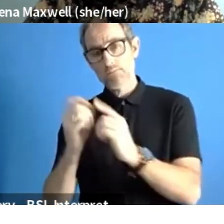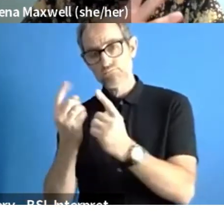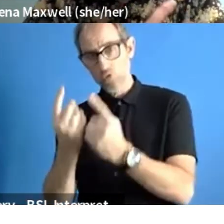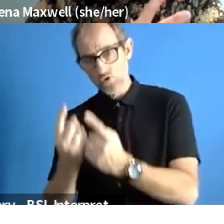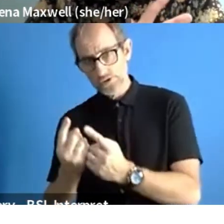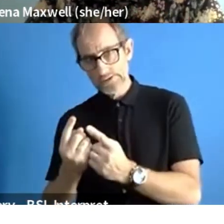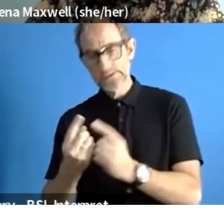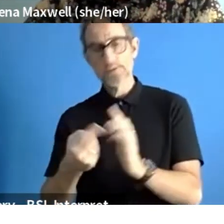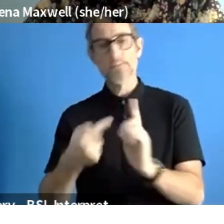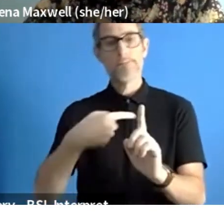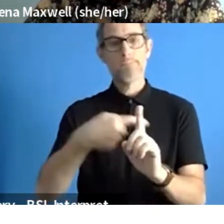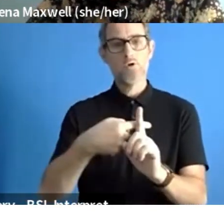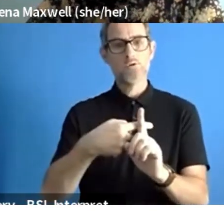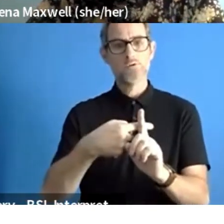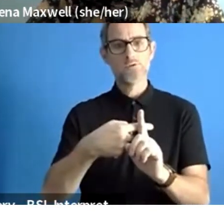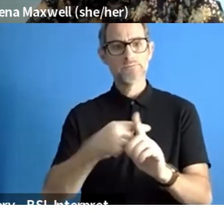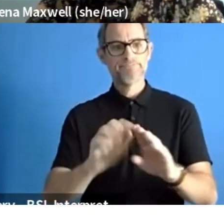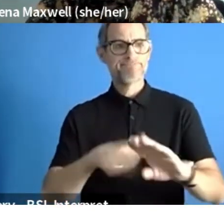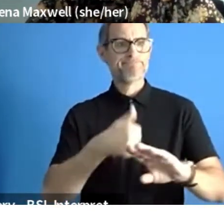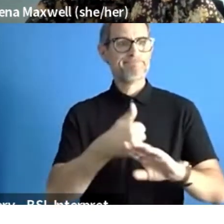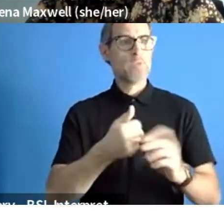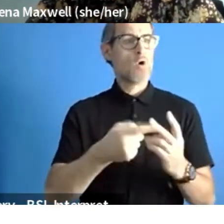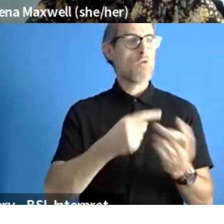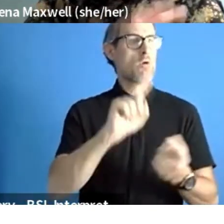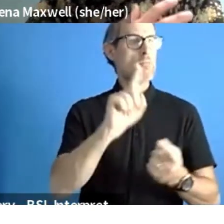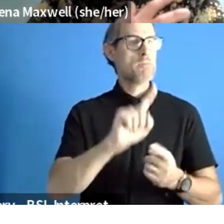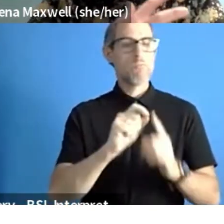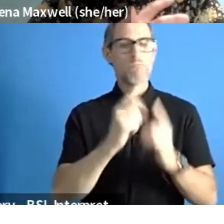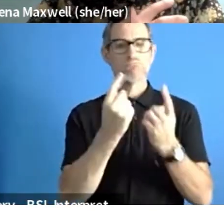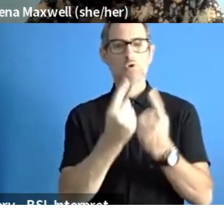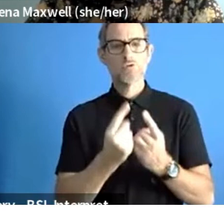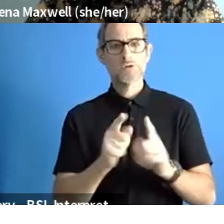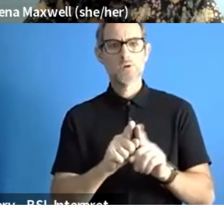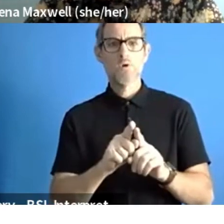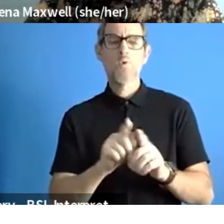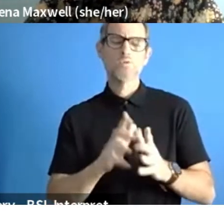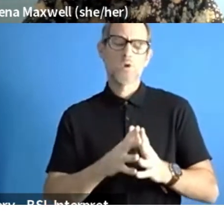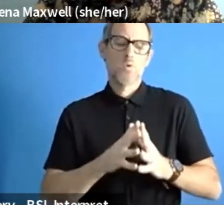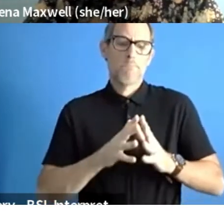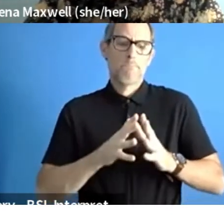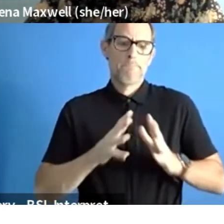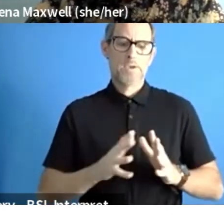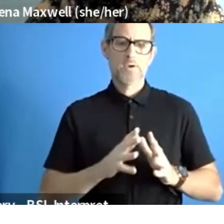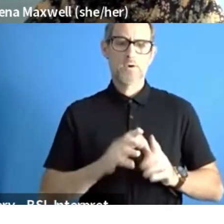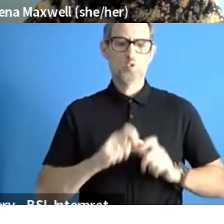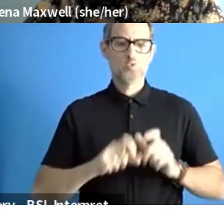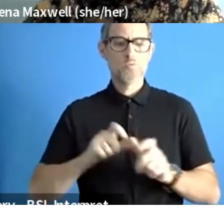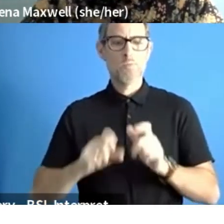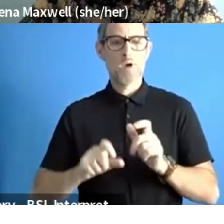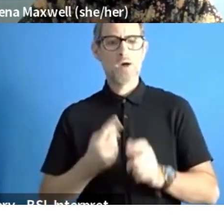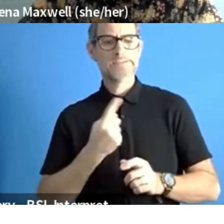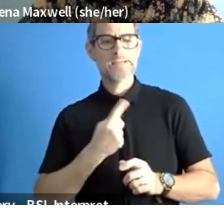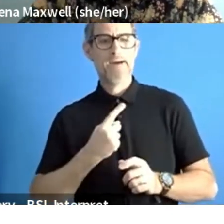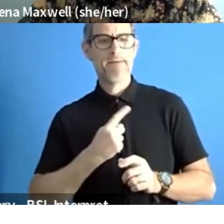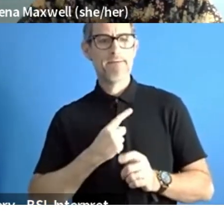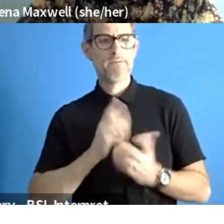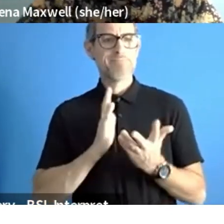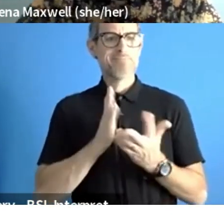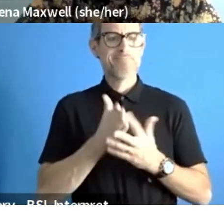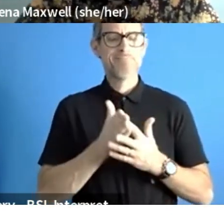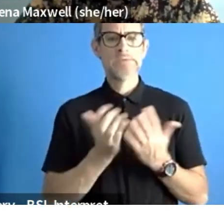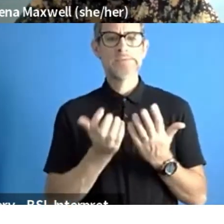implement other people's and we're also a huge consumer of technology as well.